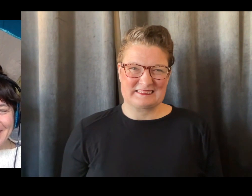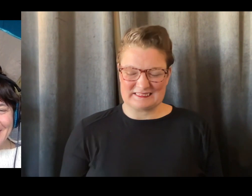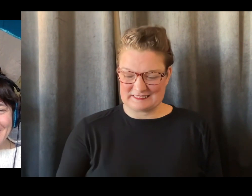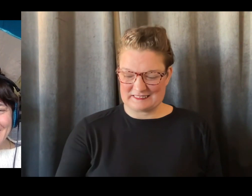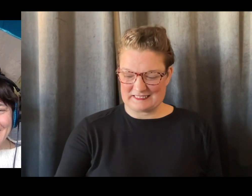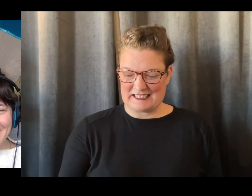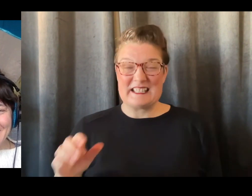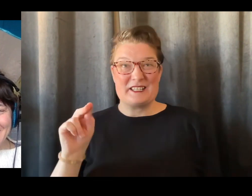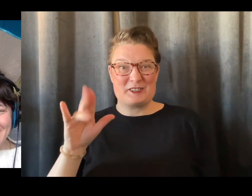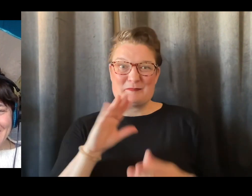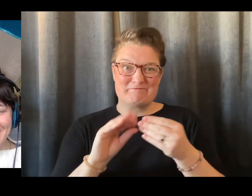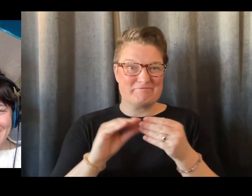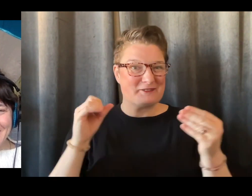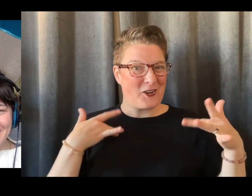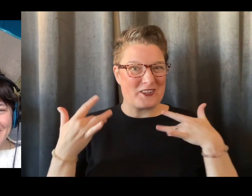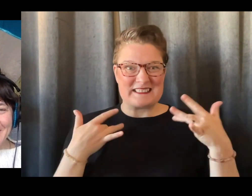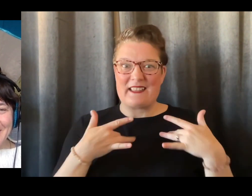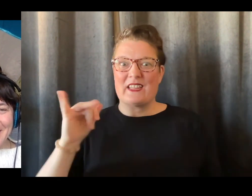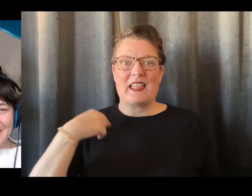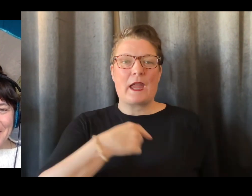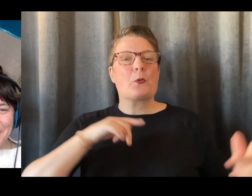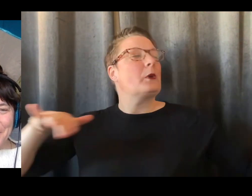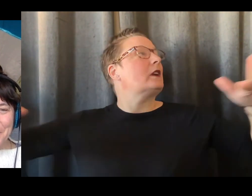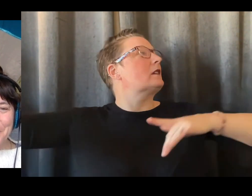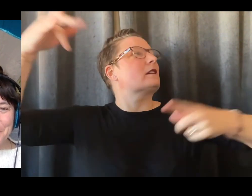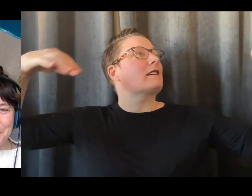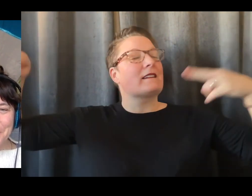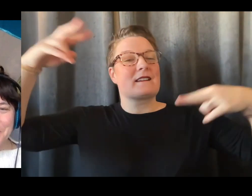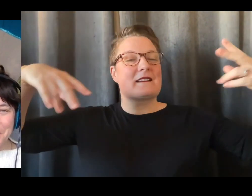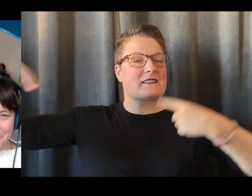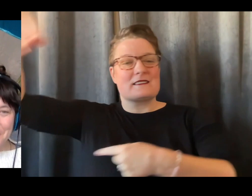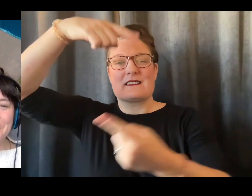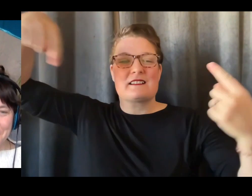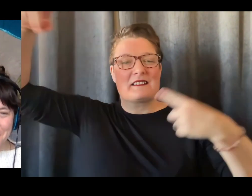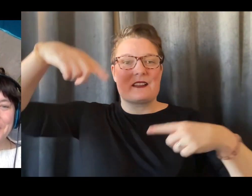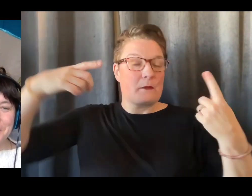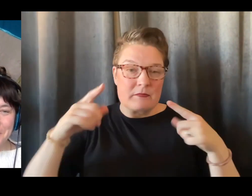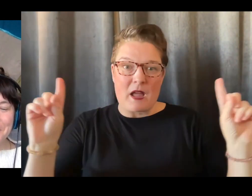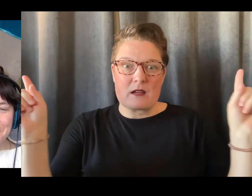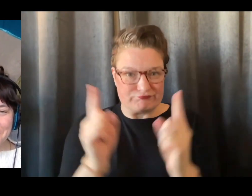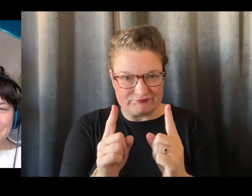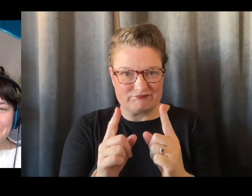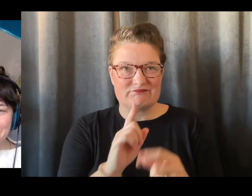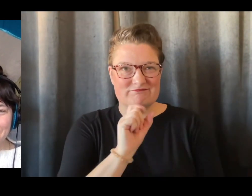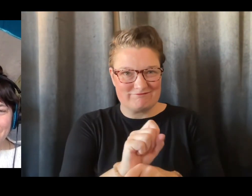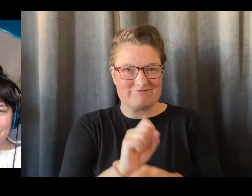I feel like we've been orbiting each other for like decades and this is our first just like actual face to face conversation.